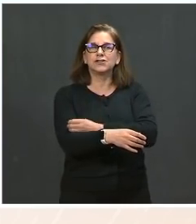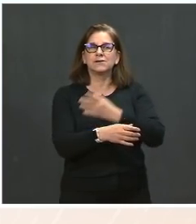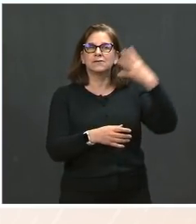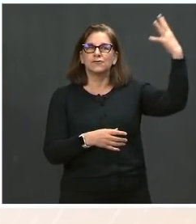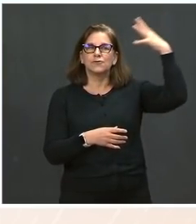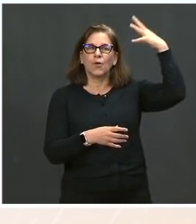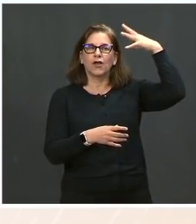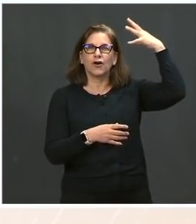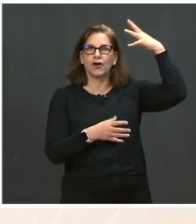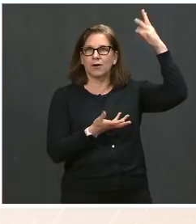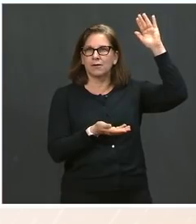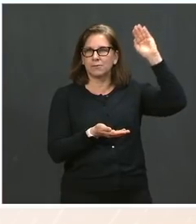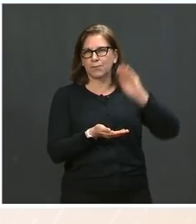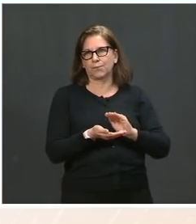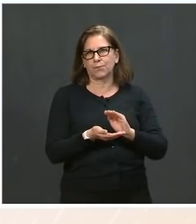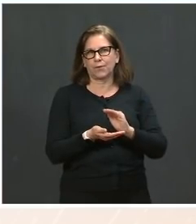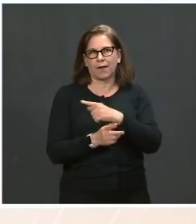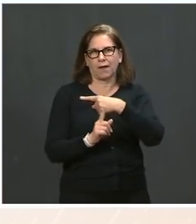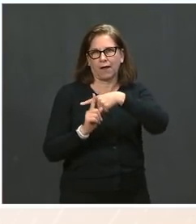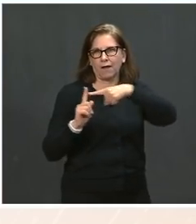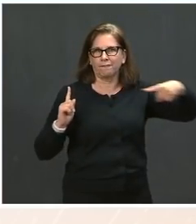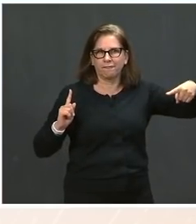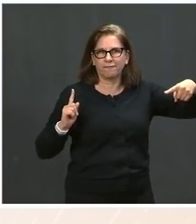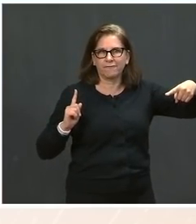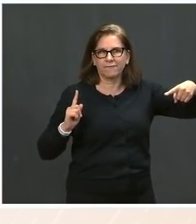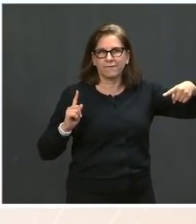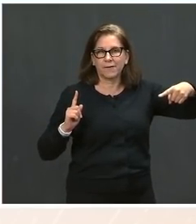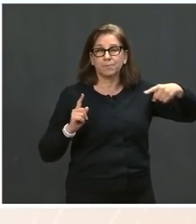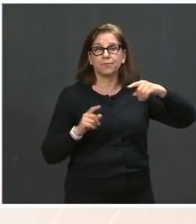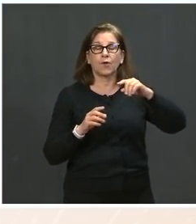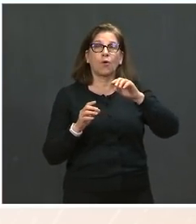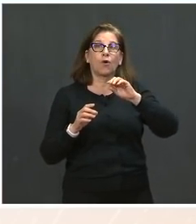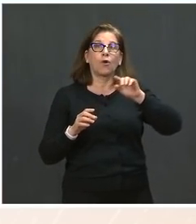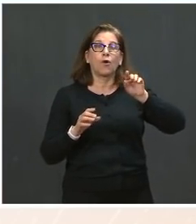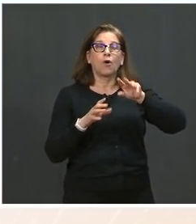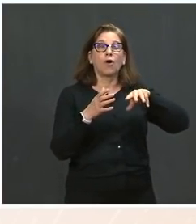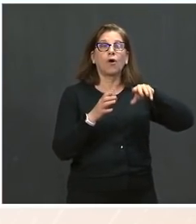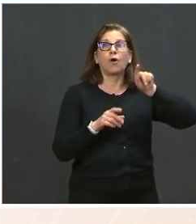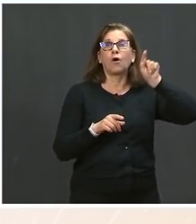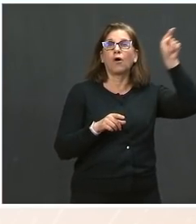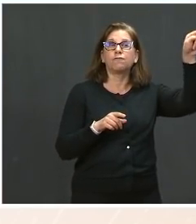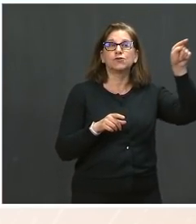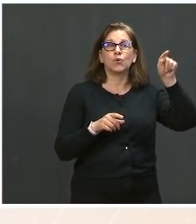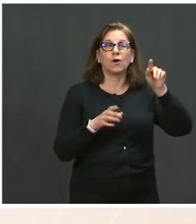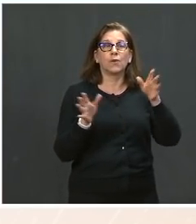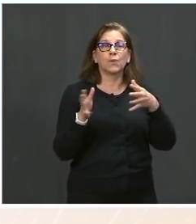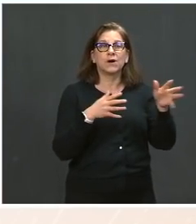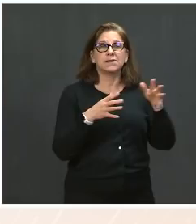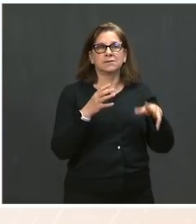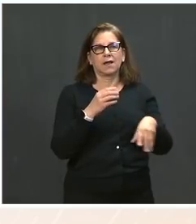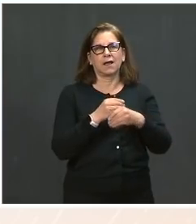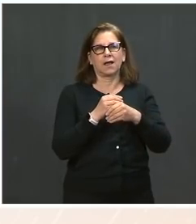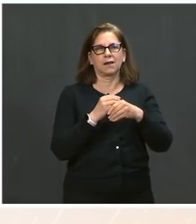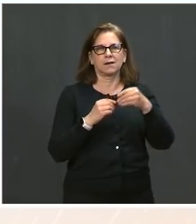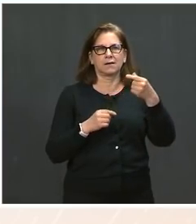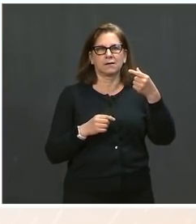it was to add 30 gigawatts of offshore wind energy on the Atlantic Seaboard, again, within 10 years.